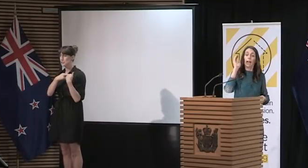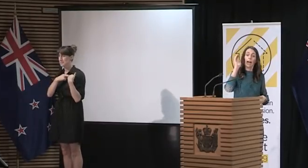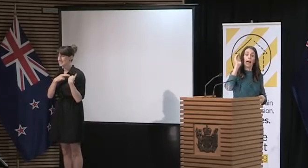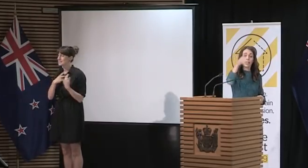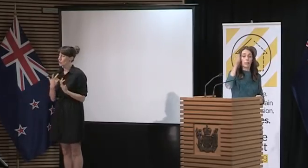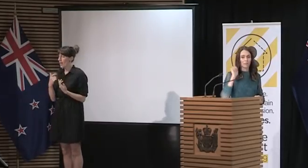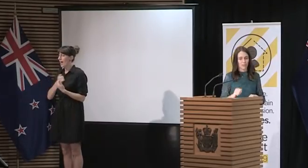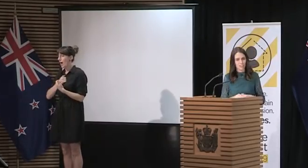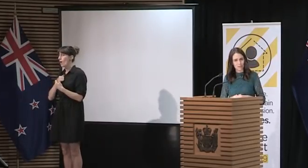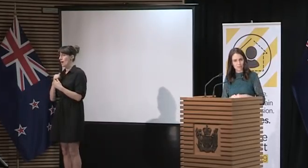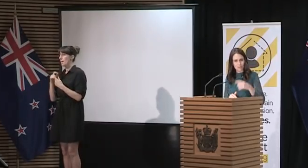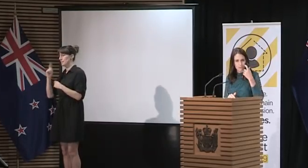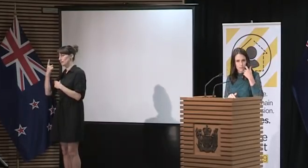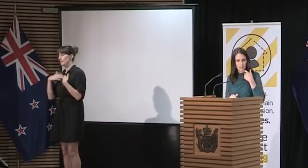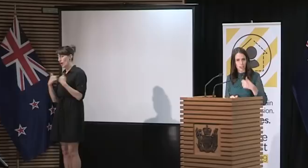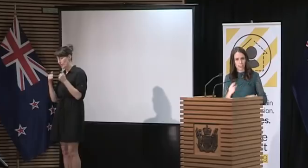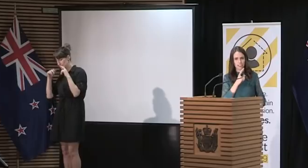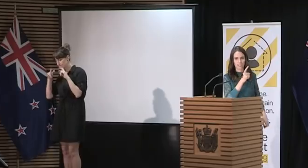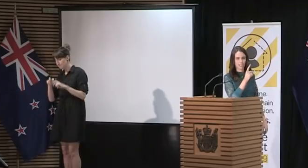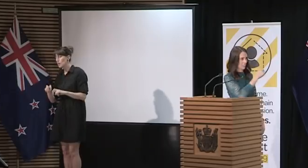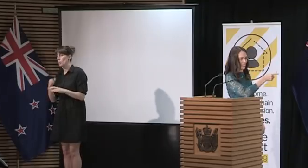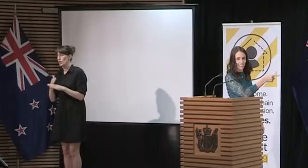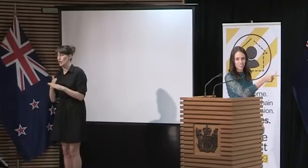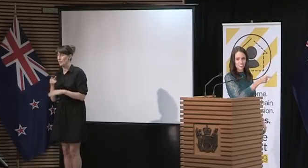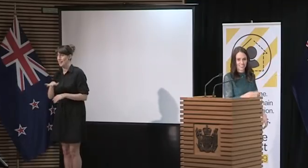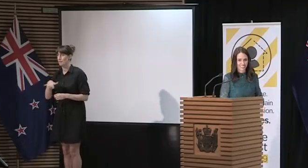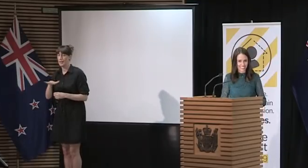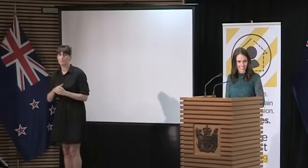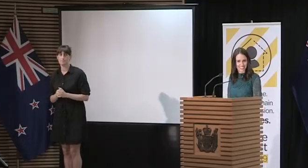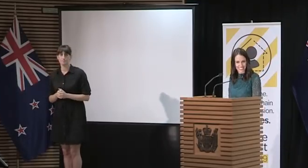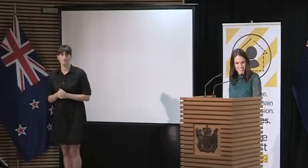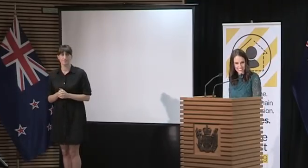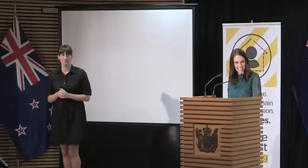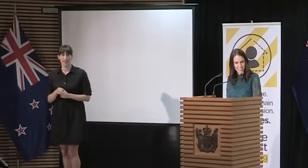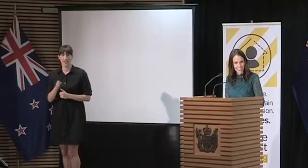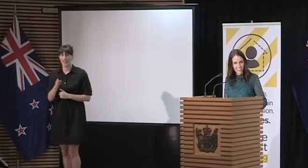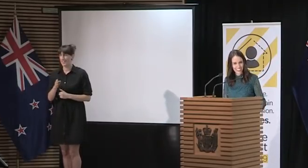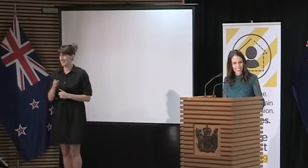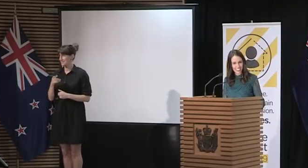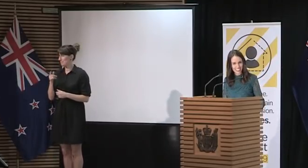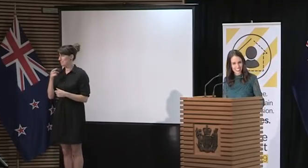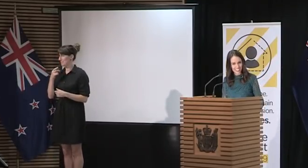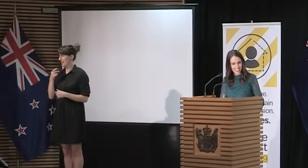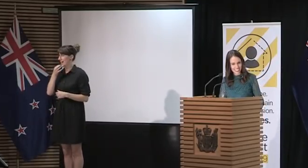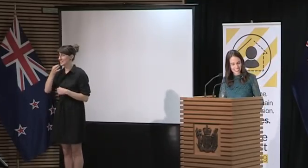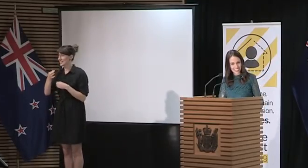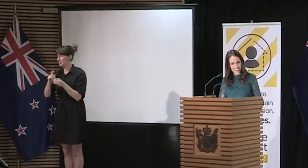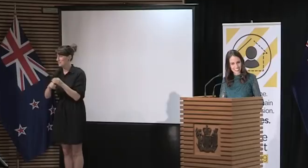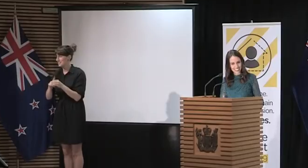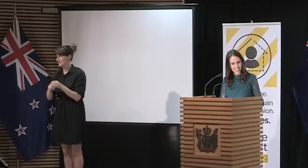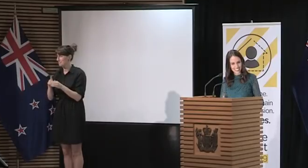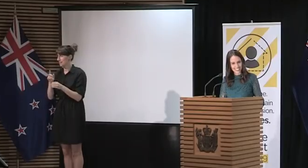We are now experiencingvery low numbers - yes - now Ihave lost my question.